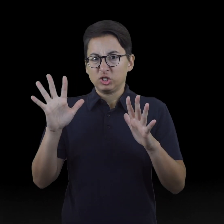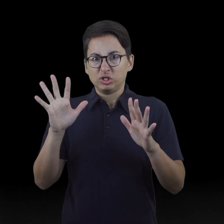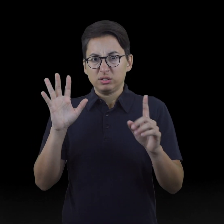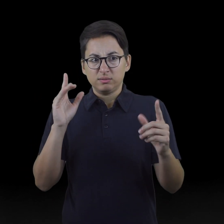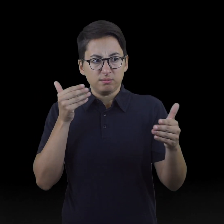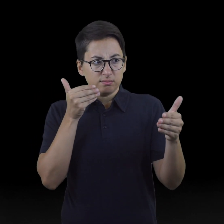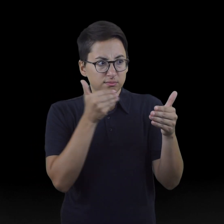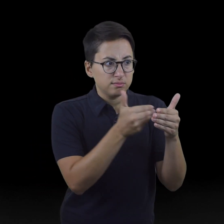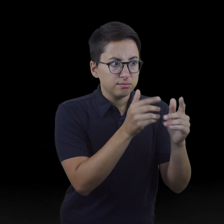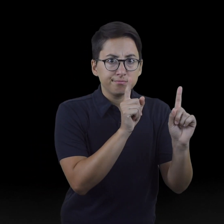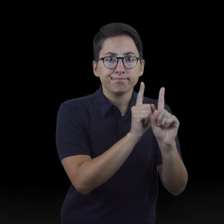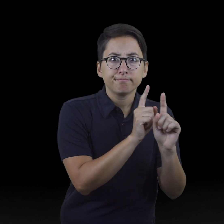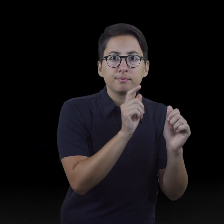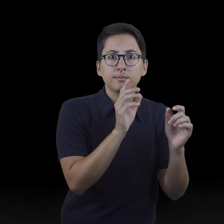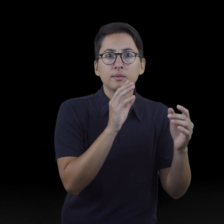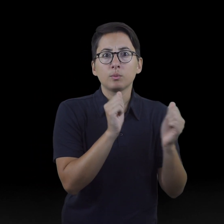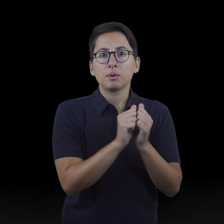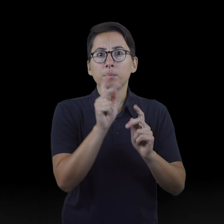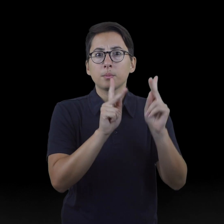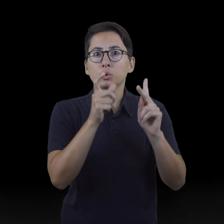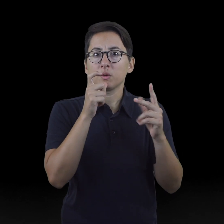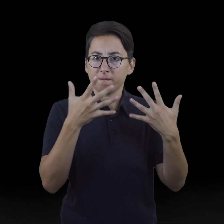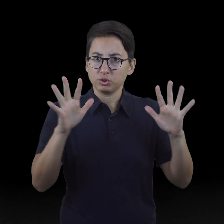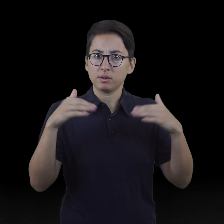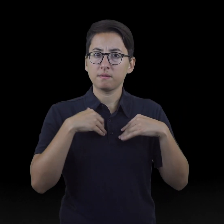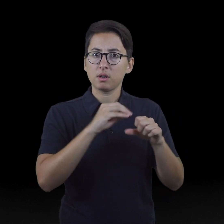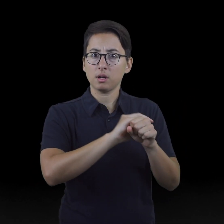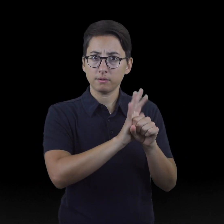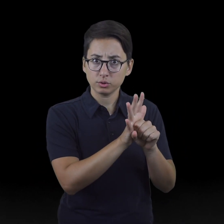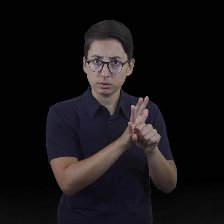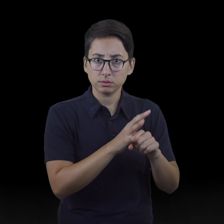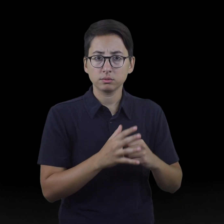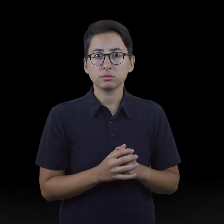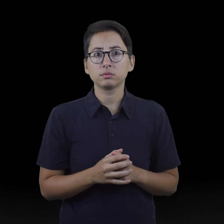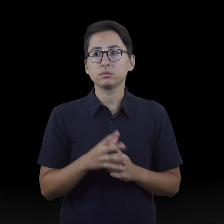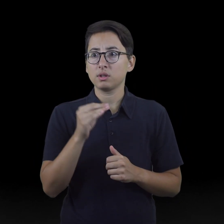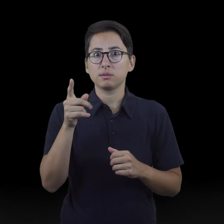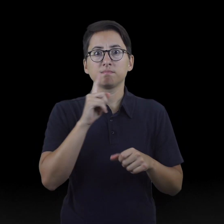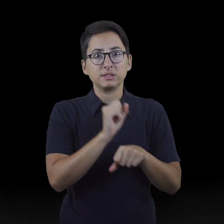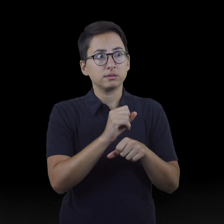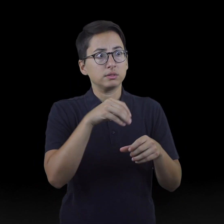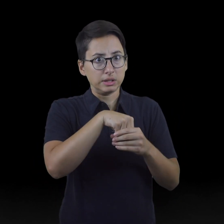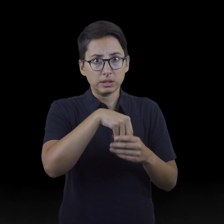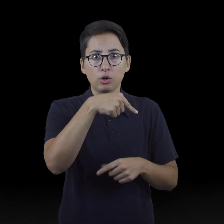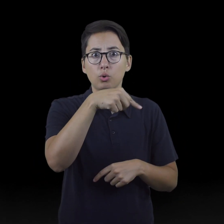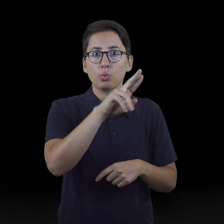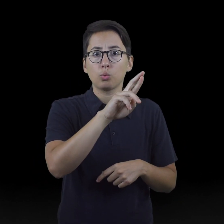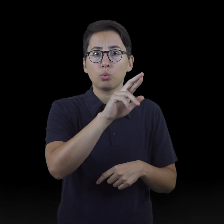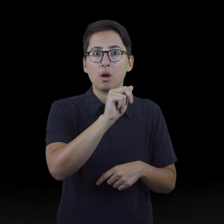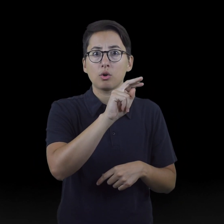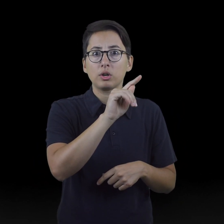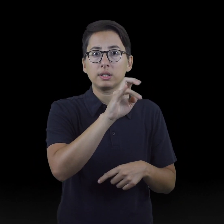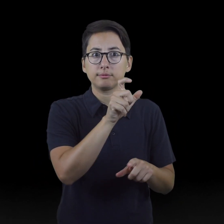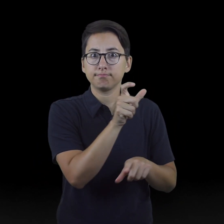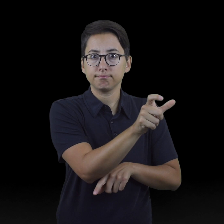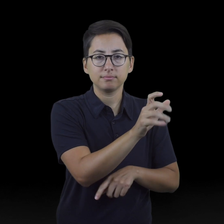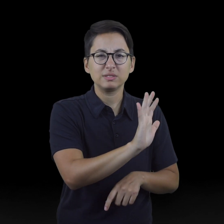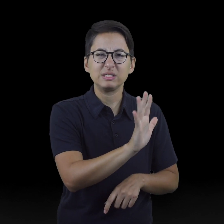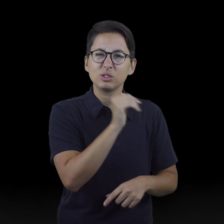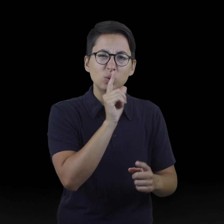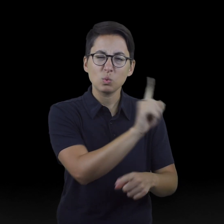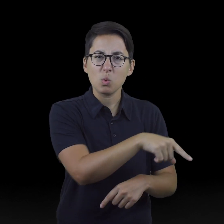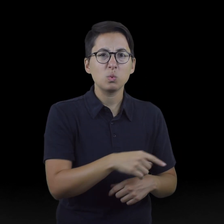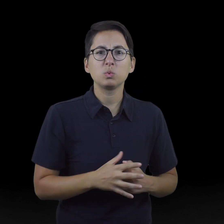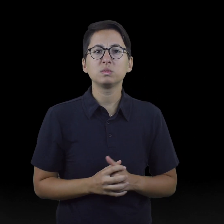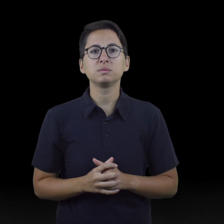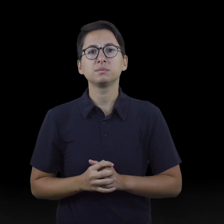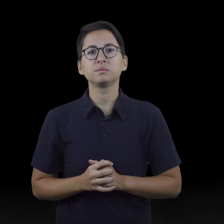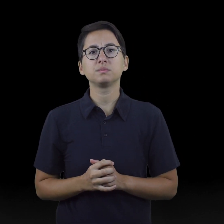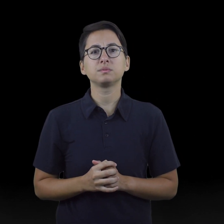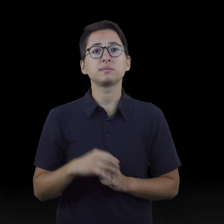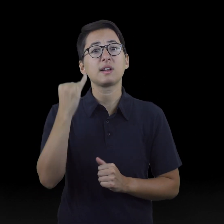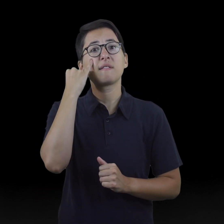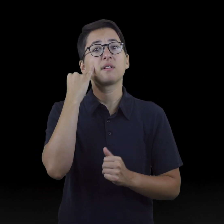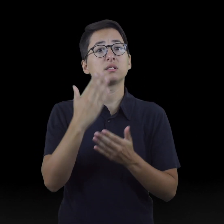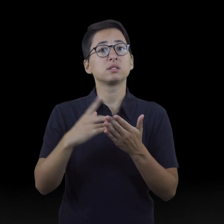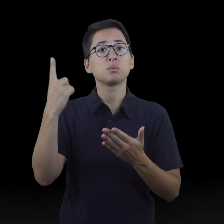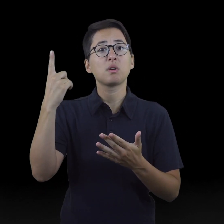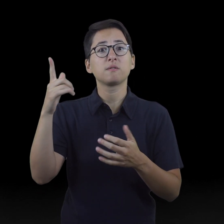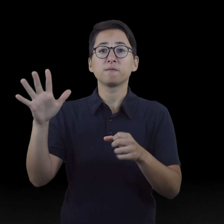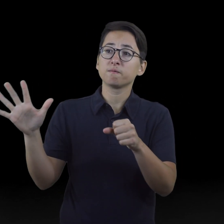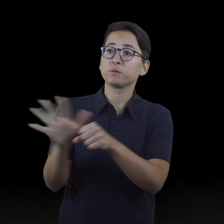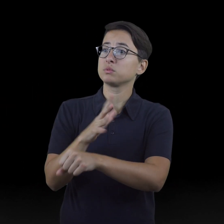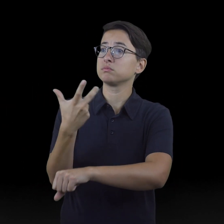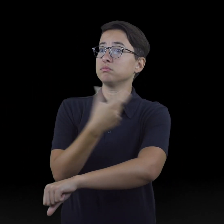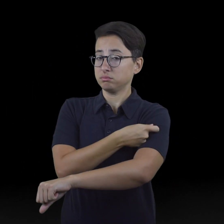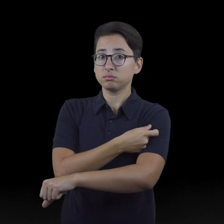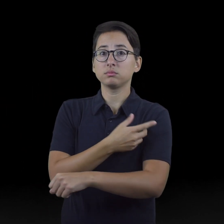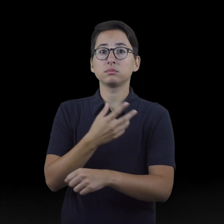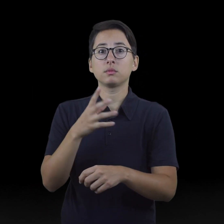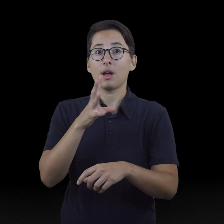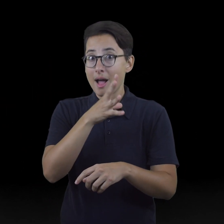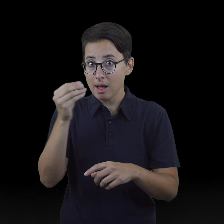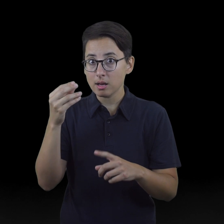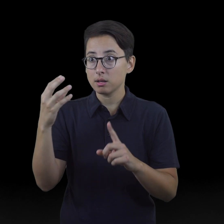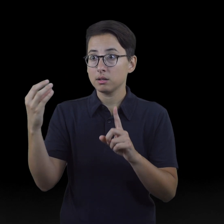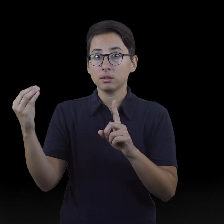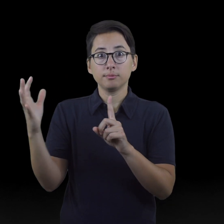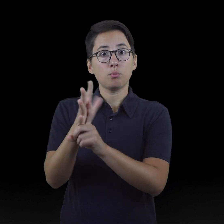to someone with COVID-19 and are in quarantine. If someone is fully vaccinated and is exposed,